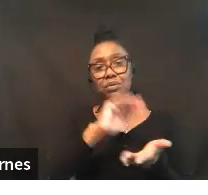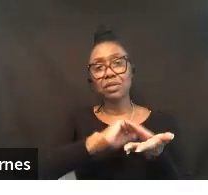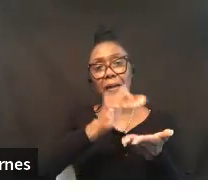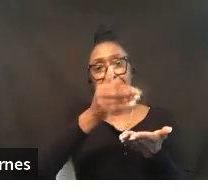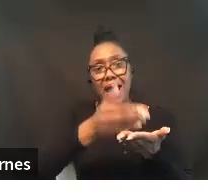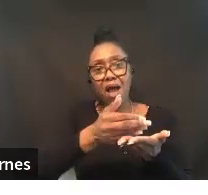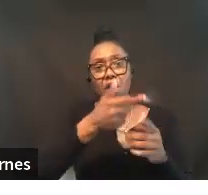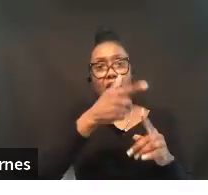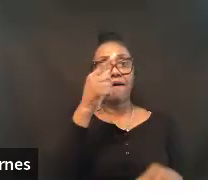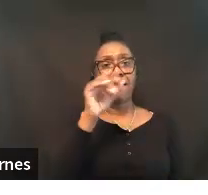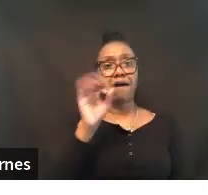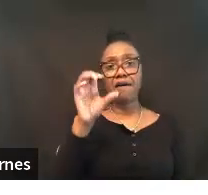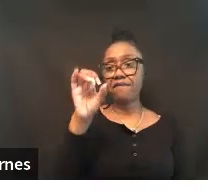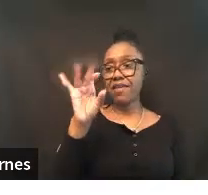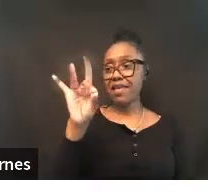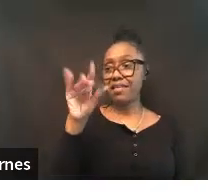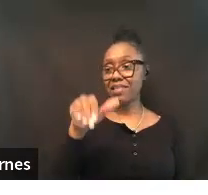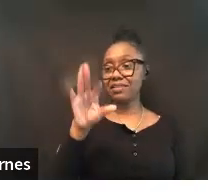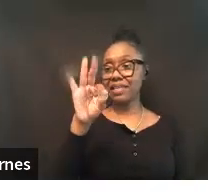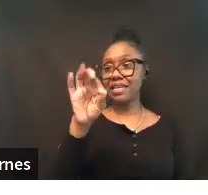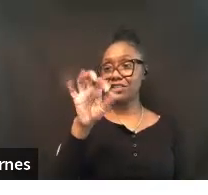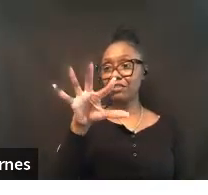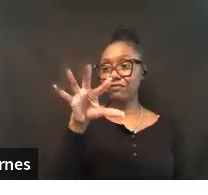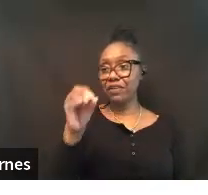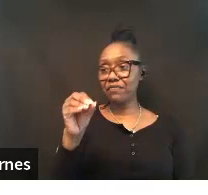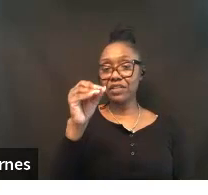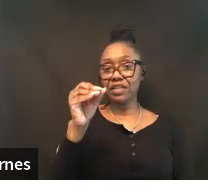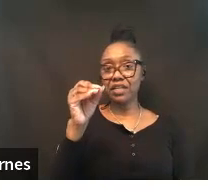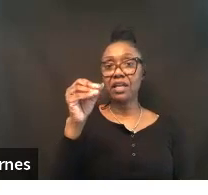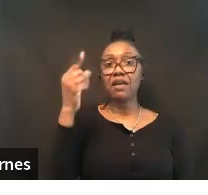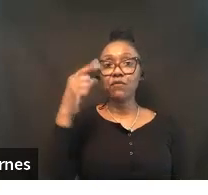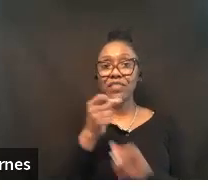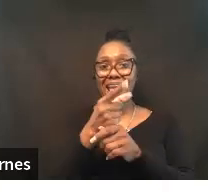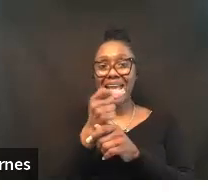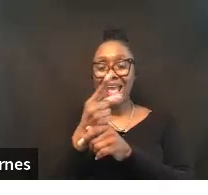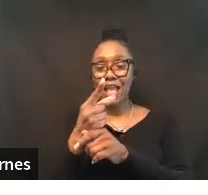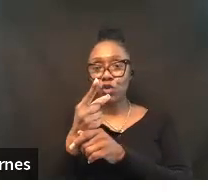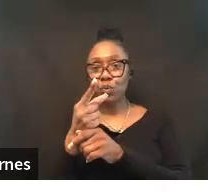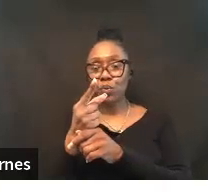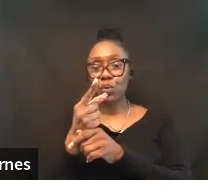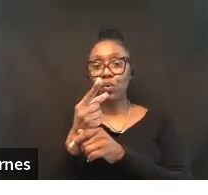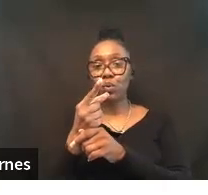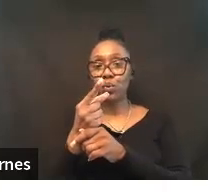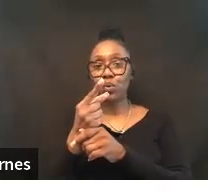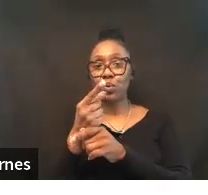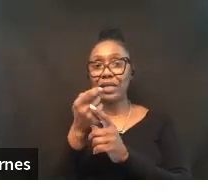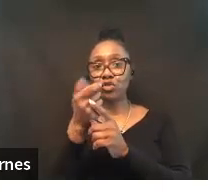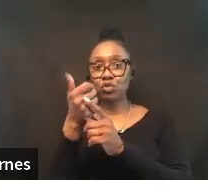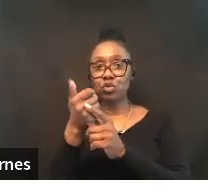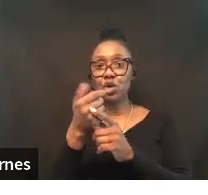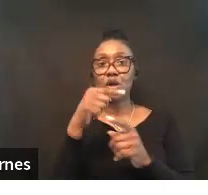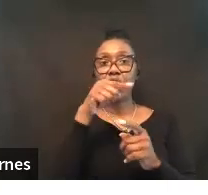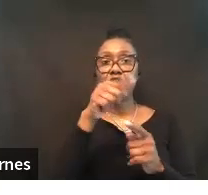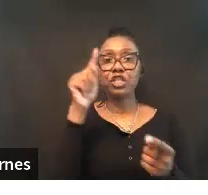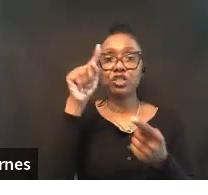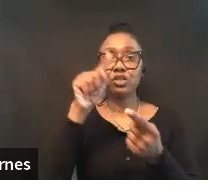Exclusion. Until the, until the balance for the annual, exclusion, reaches 0 amount.